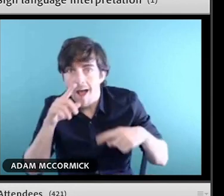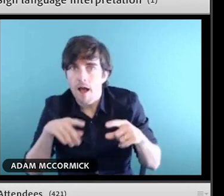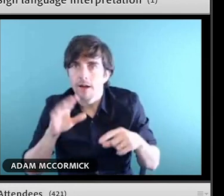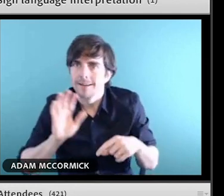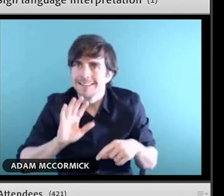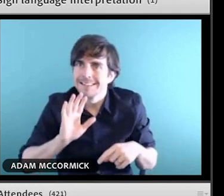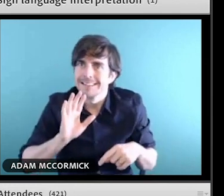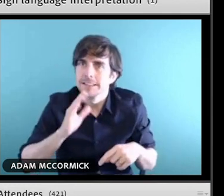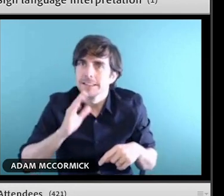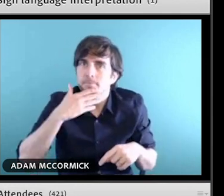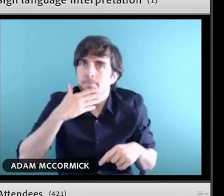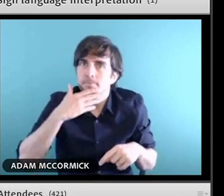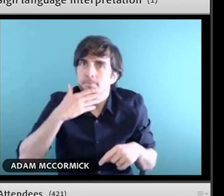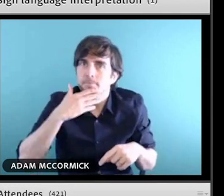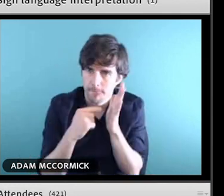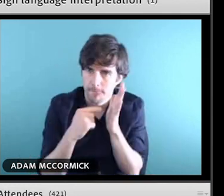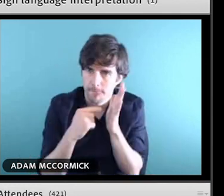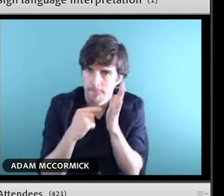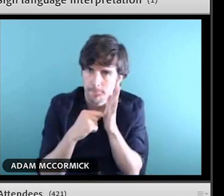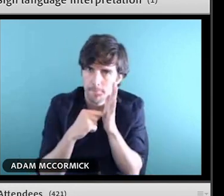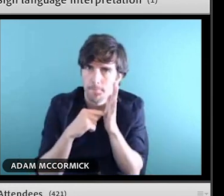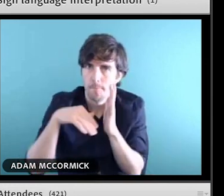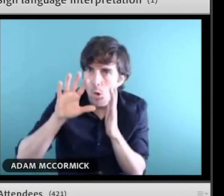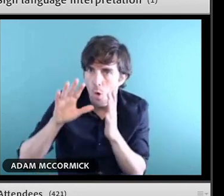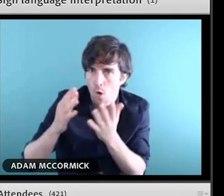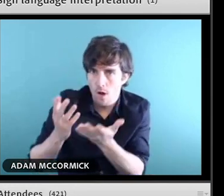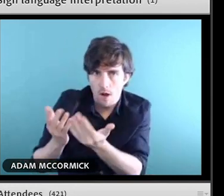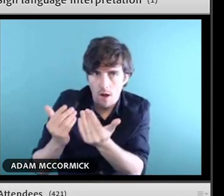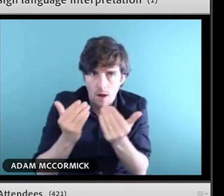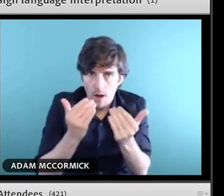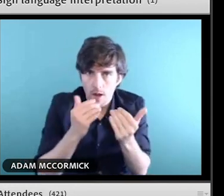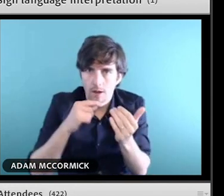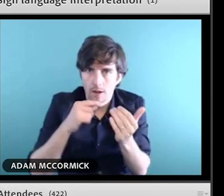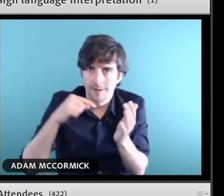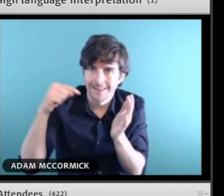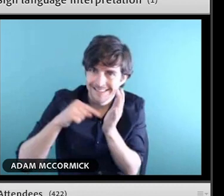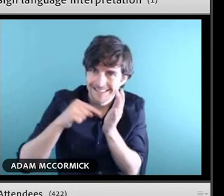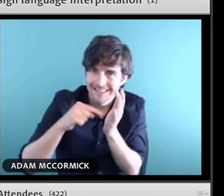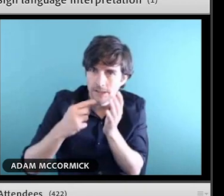content, COVID‑19 was very much forced to innovate and forced to do things differently,